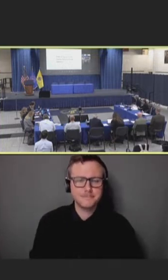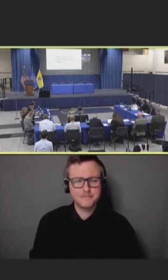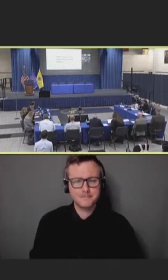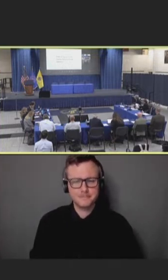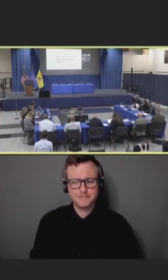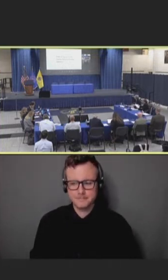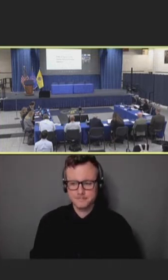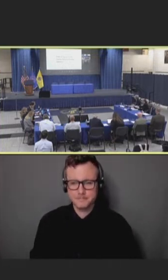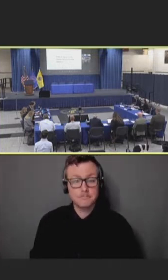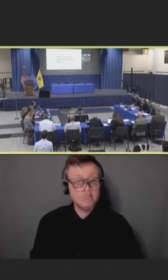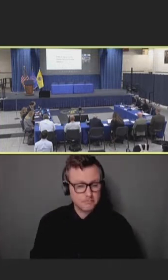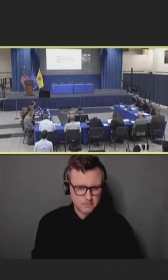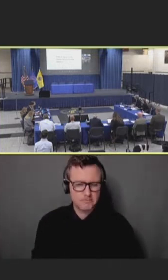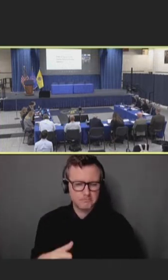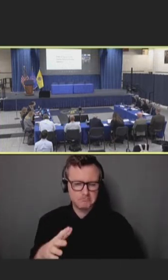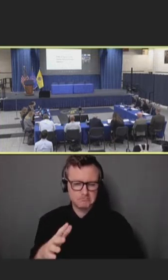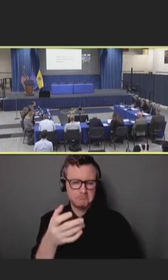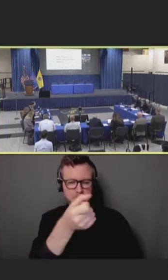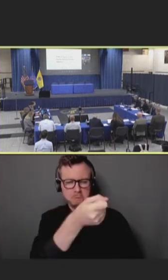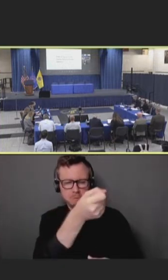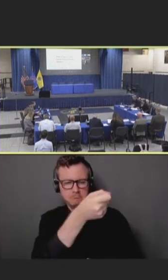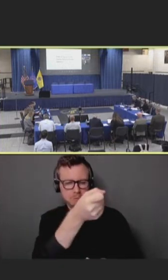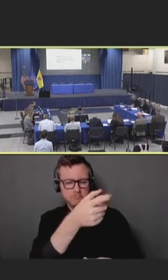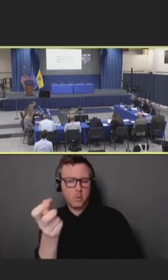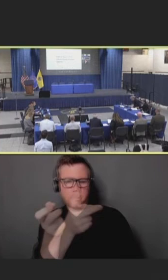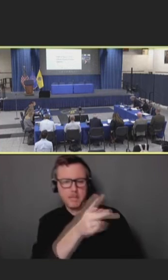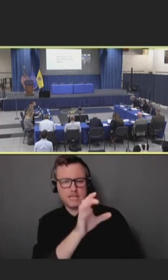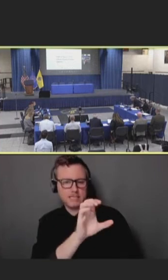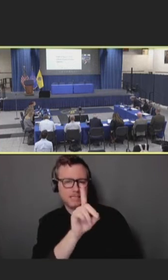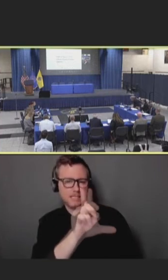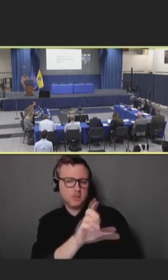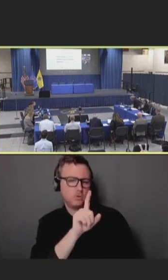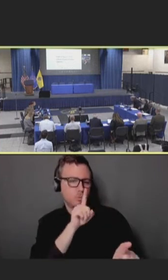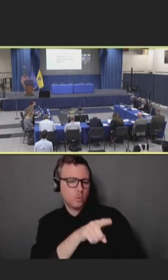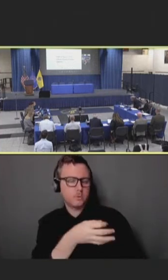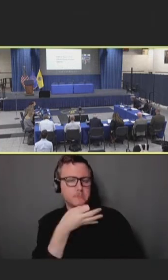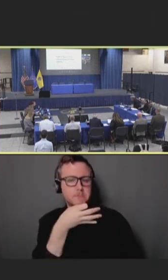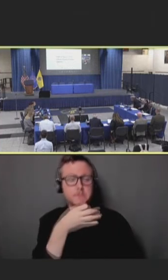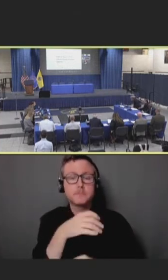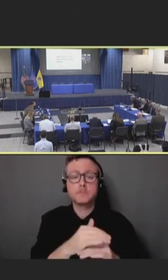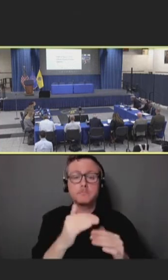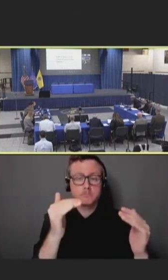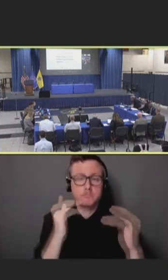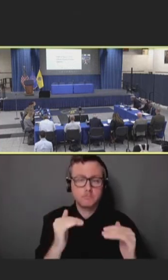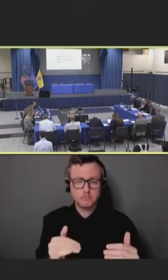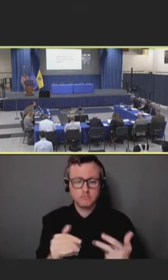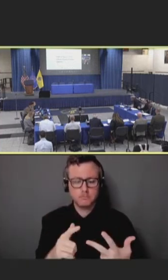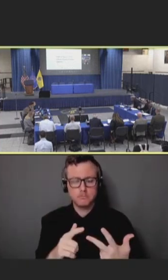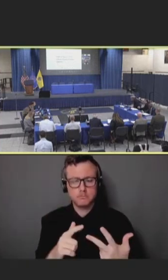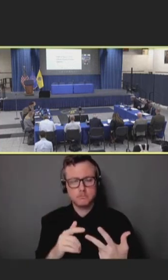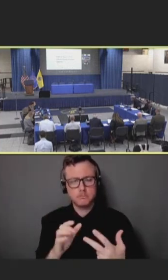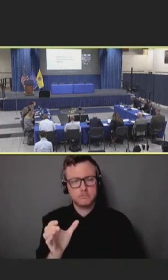All right, we'll come bac to the CDC report. Next, I have on my list, CMS, Marybeth Hans.